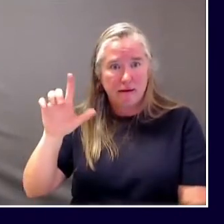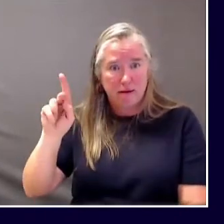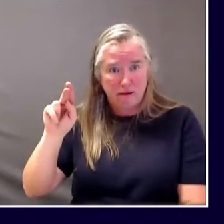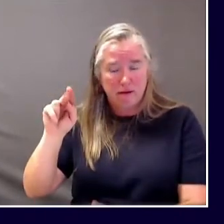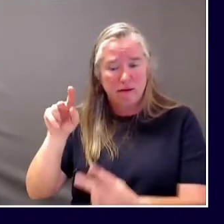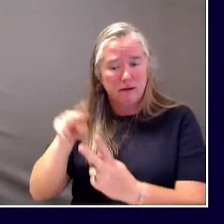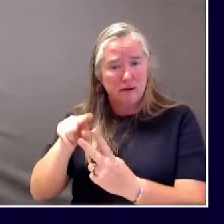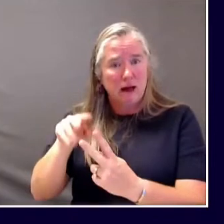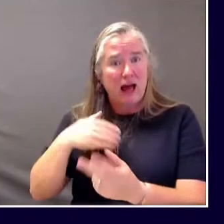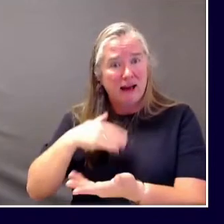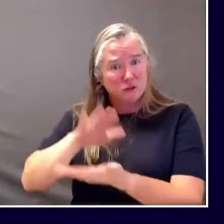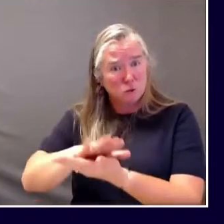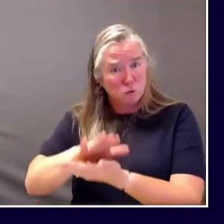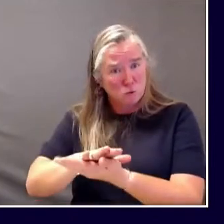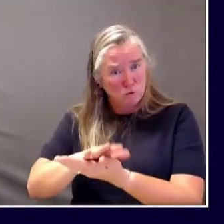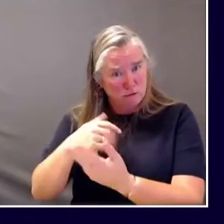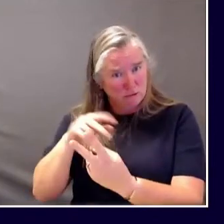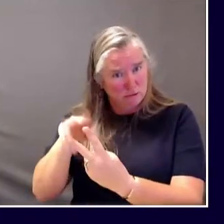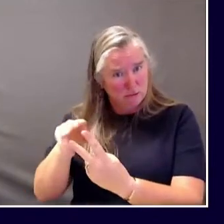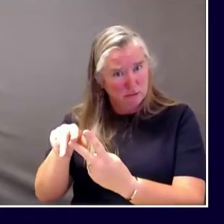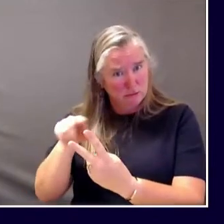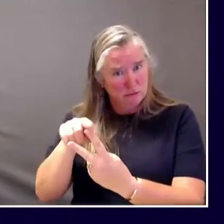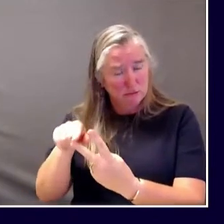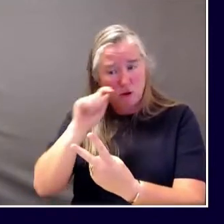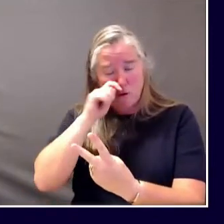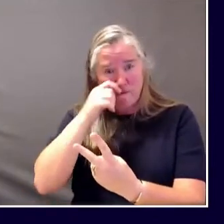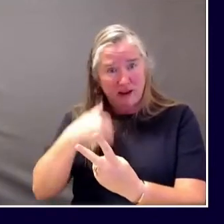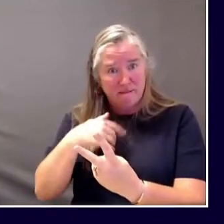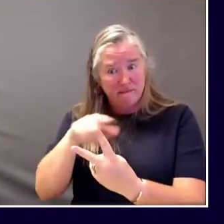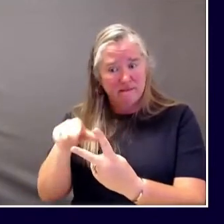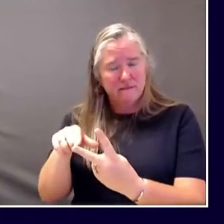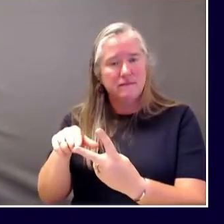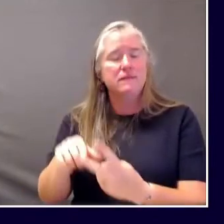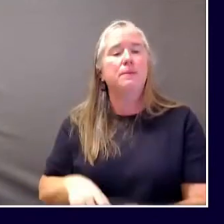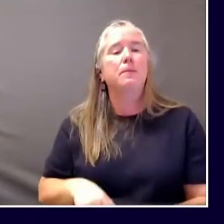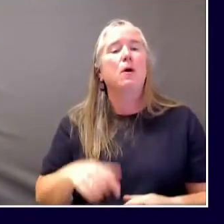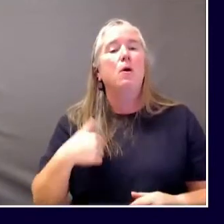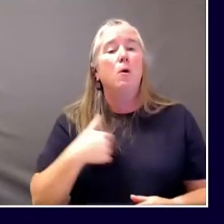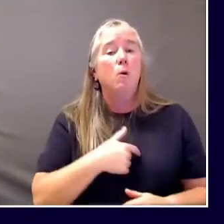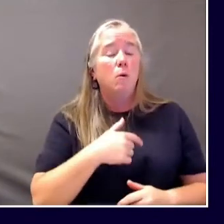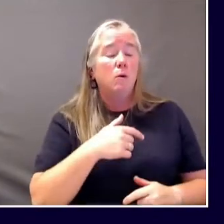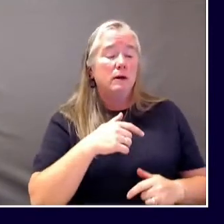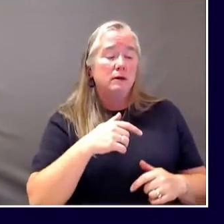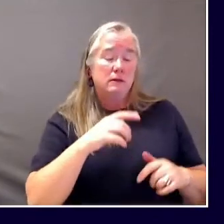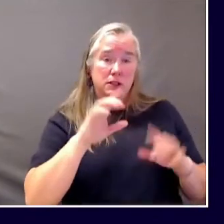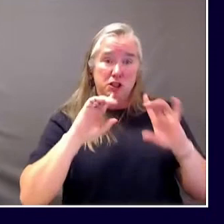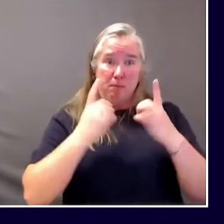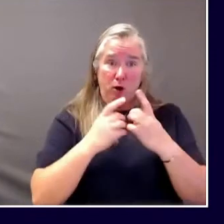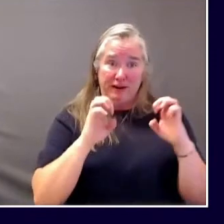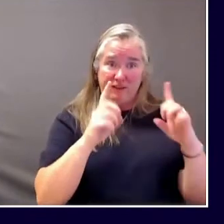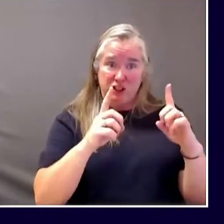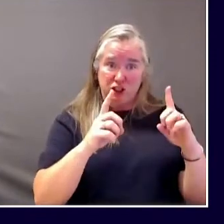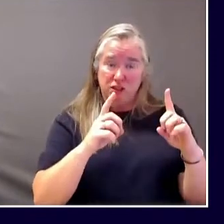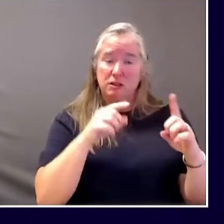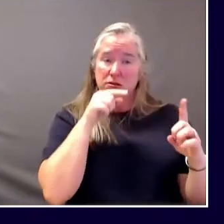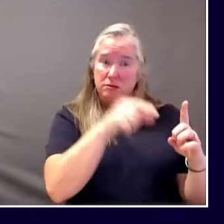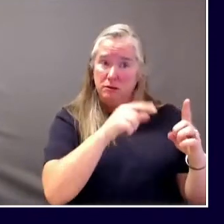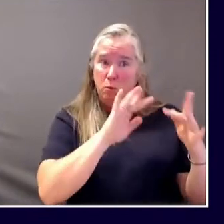see we will be updating the department of education's